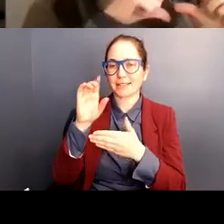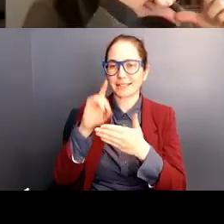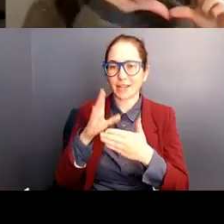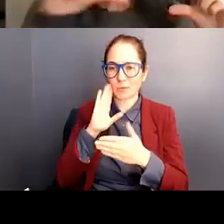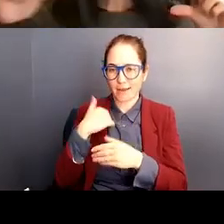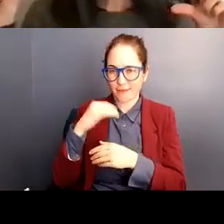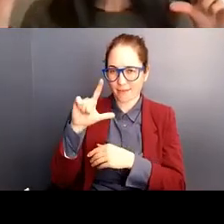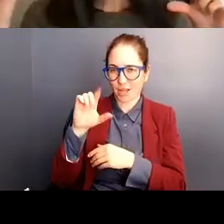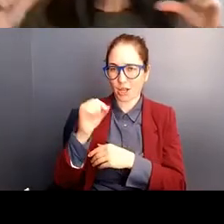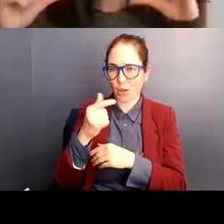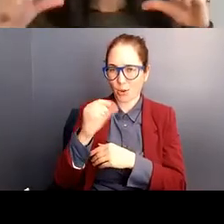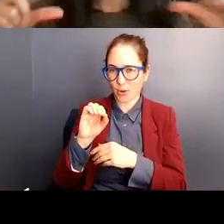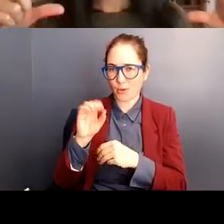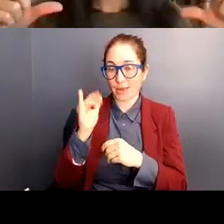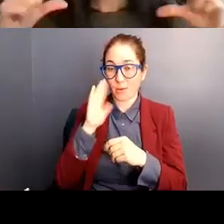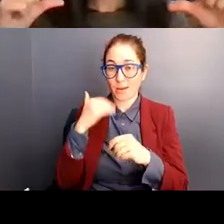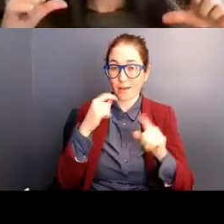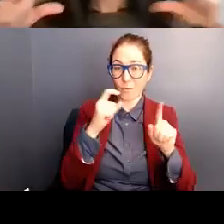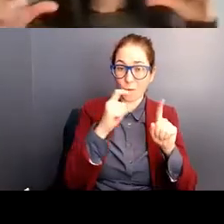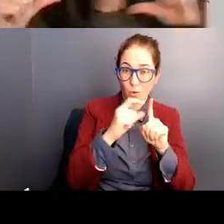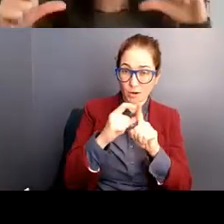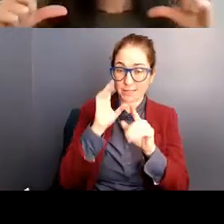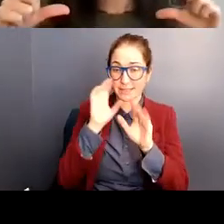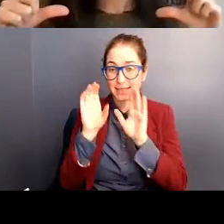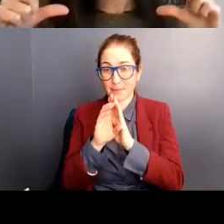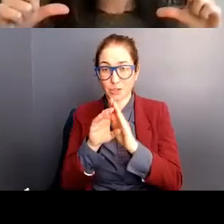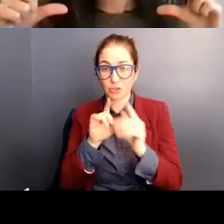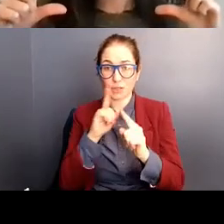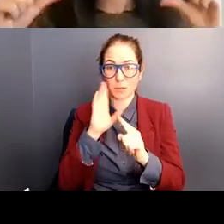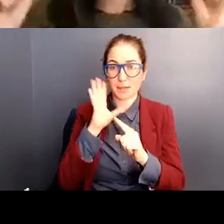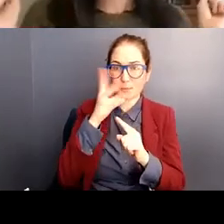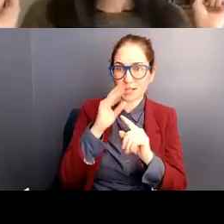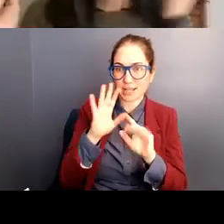words and an image and will be really, really pretty and attractive.